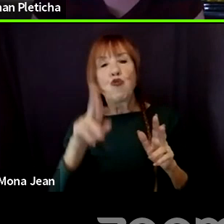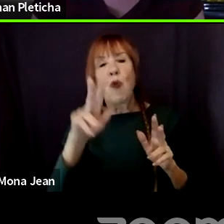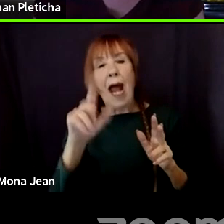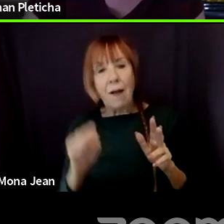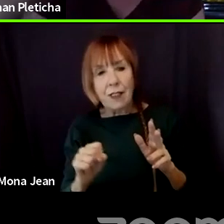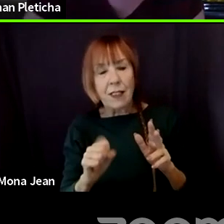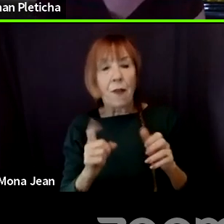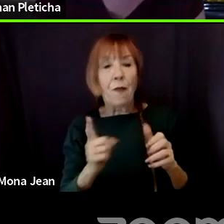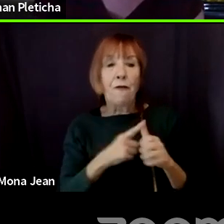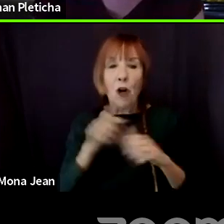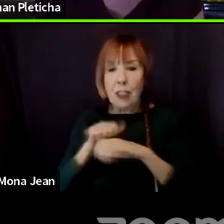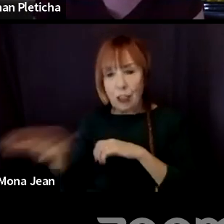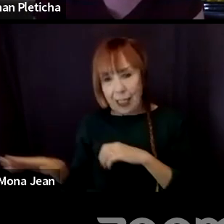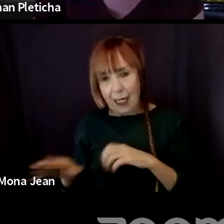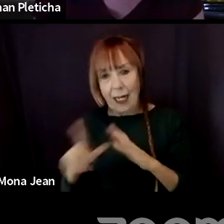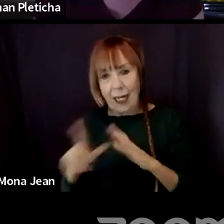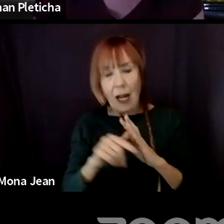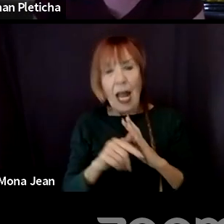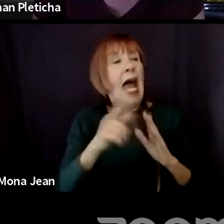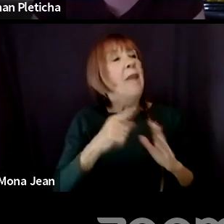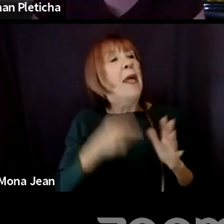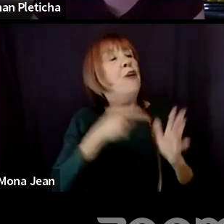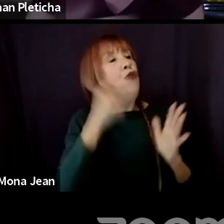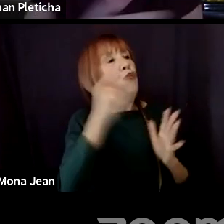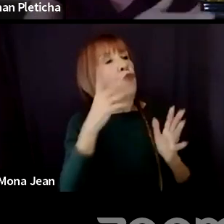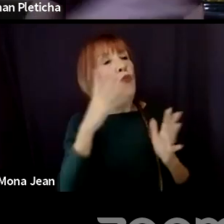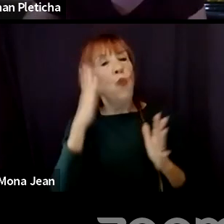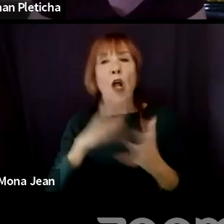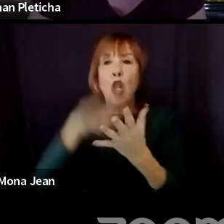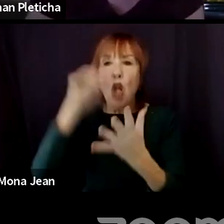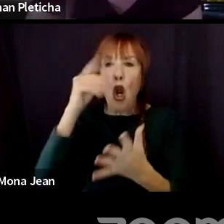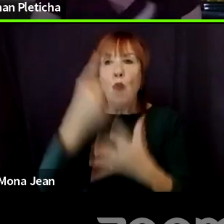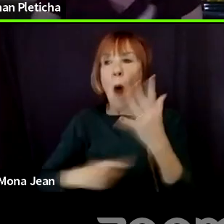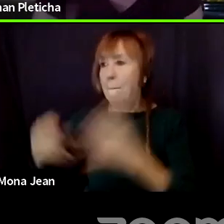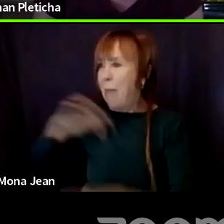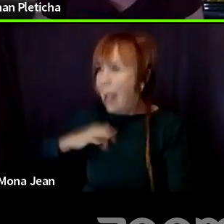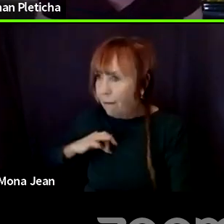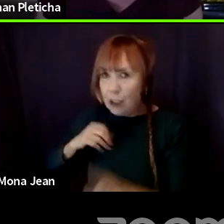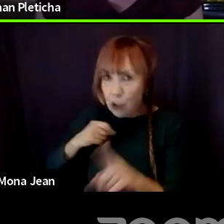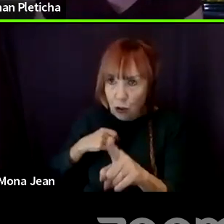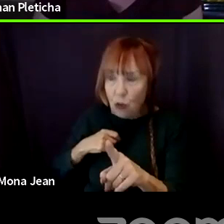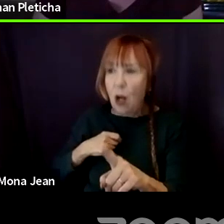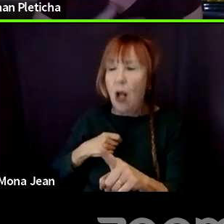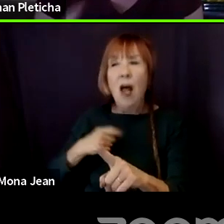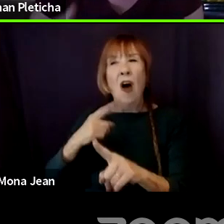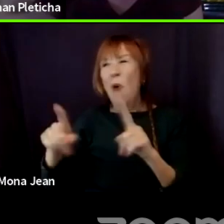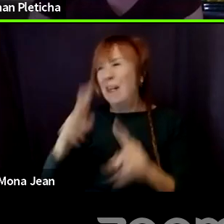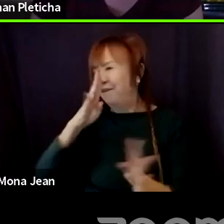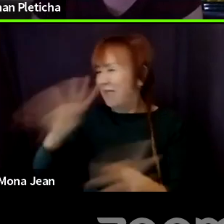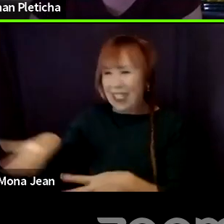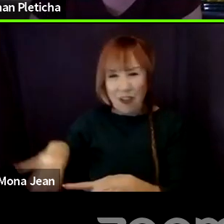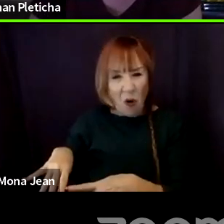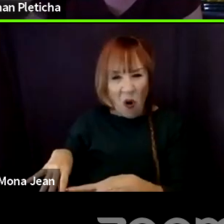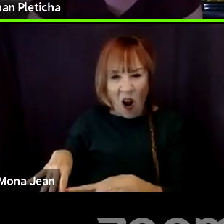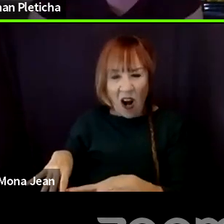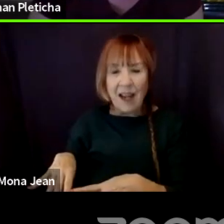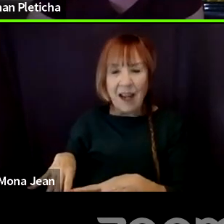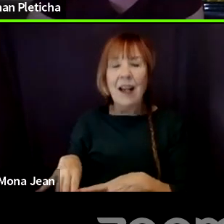and what isn't helpful for you specifically. You're also if you give it to multiple people, you'll start to see a consensus.